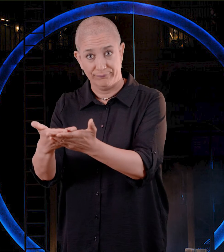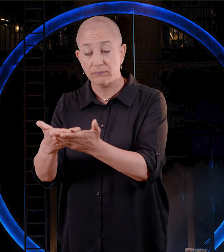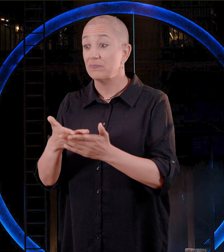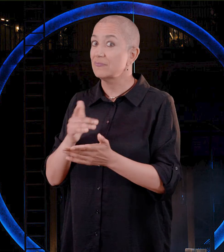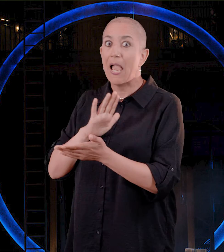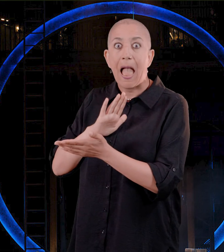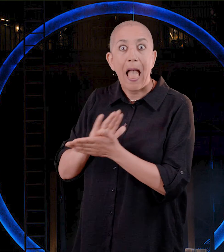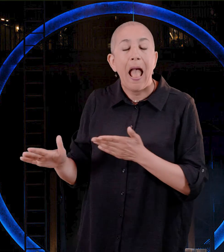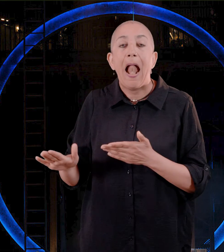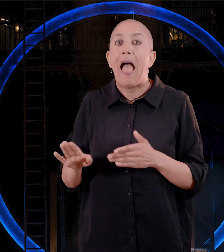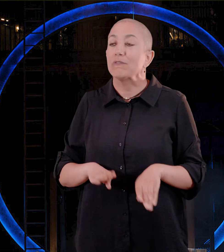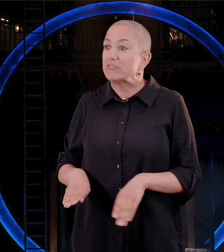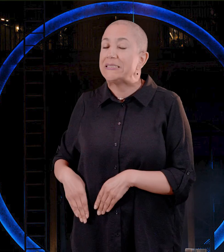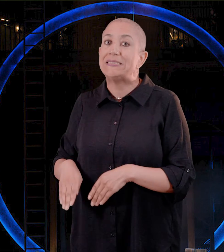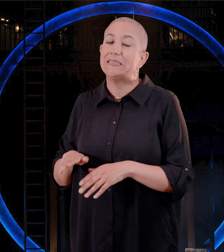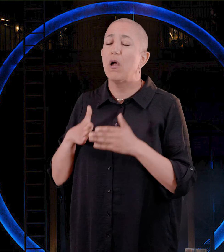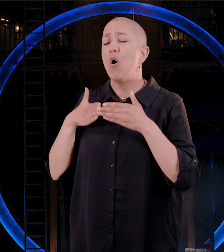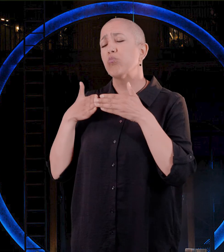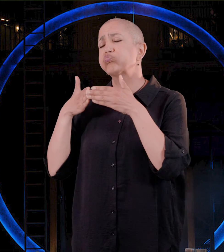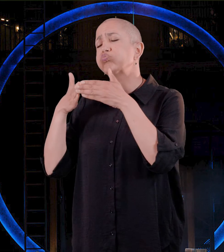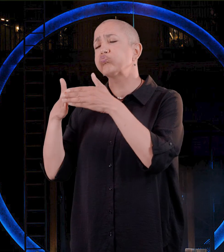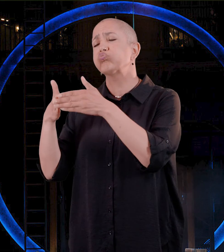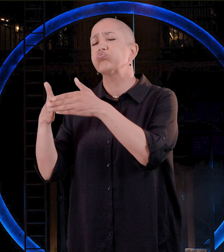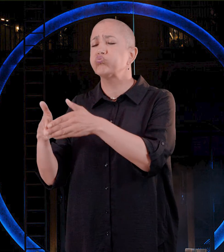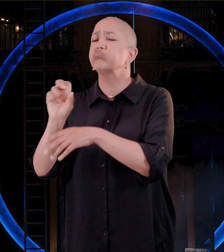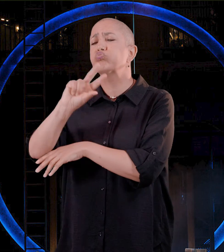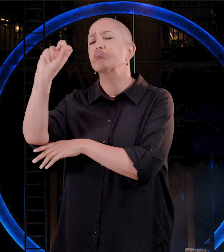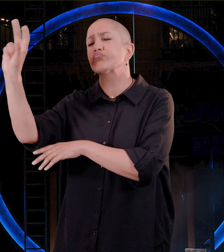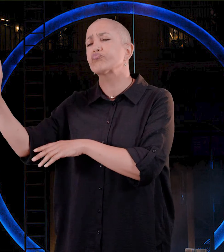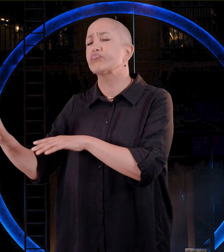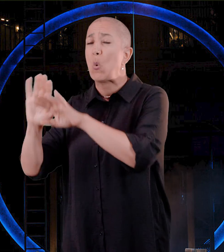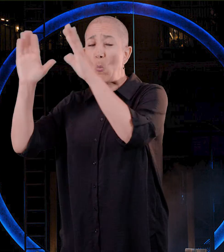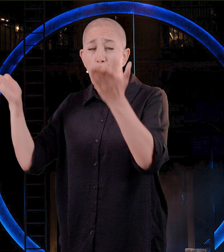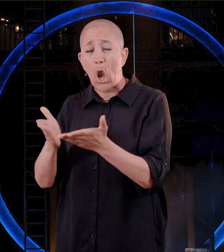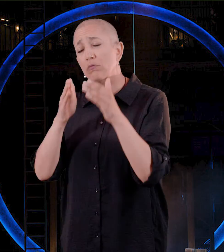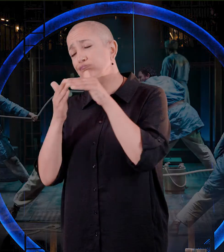Hari travels around the world, working on ships.